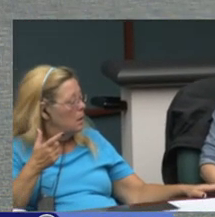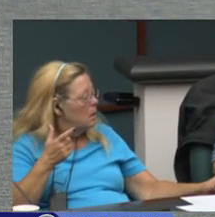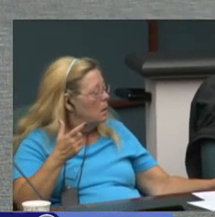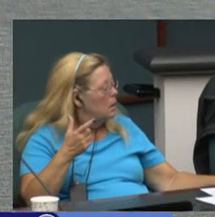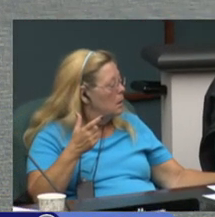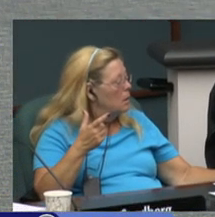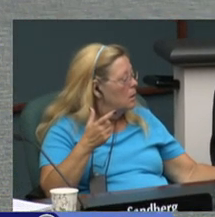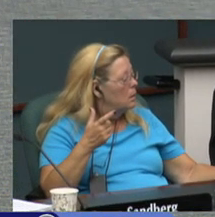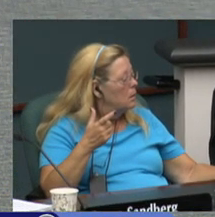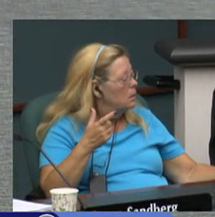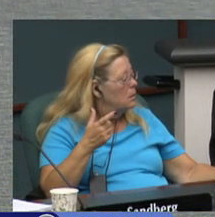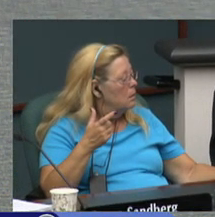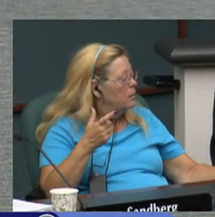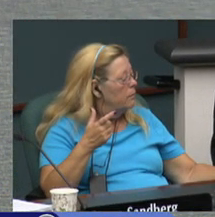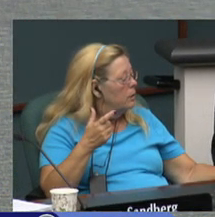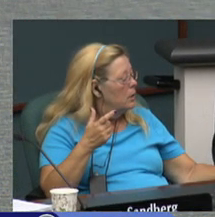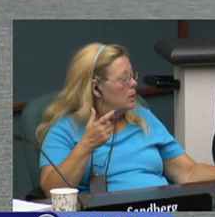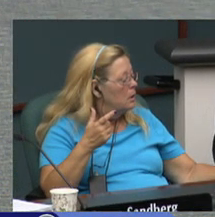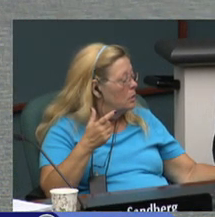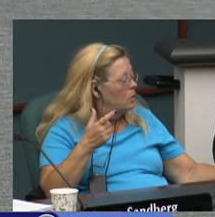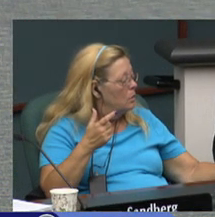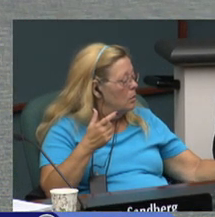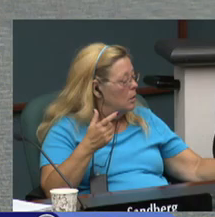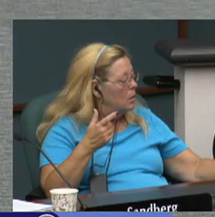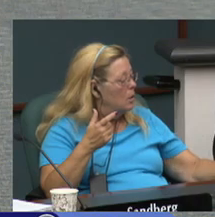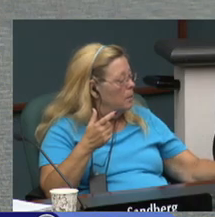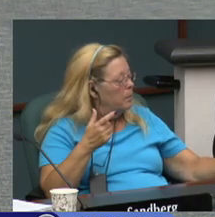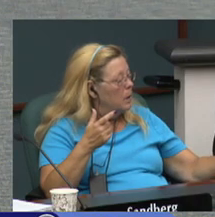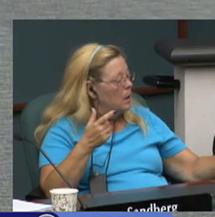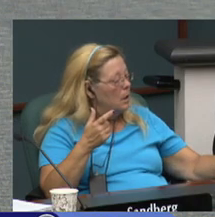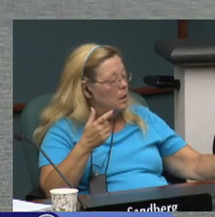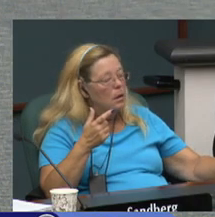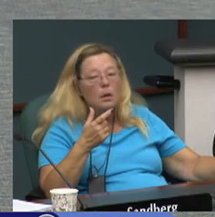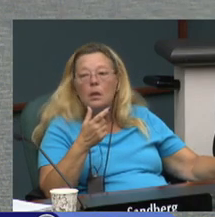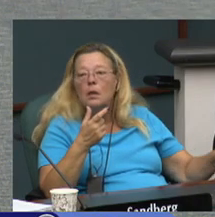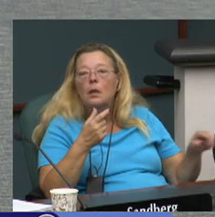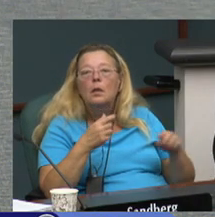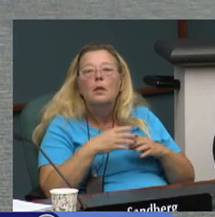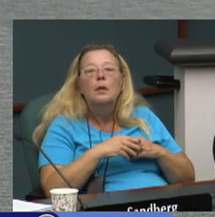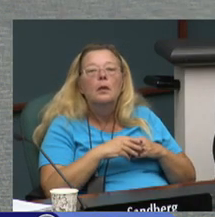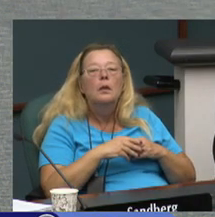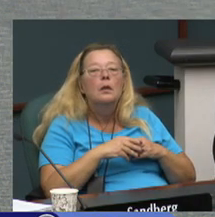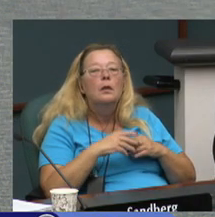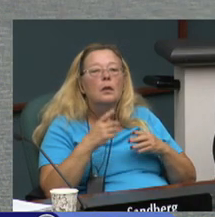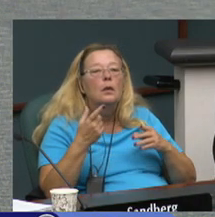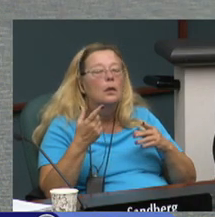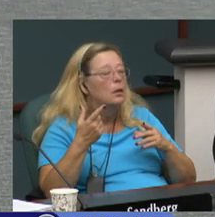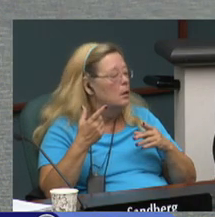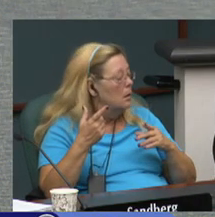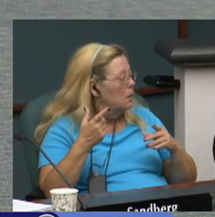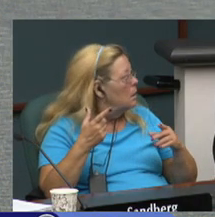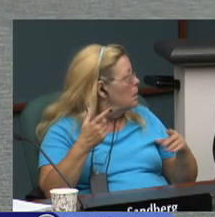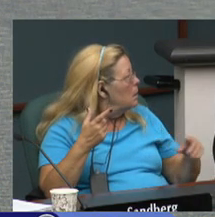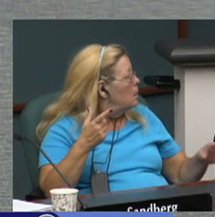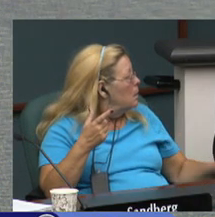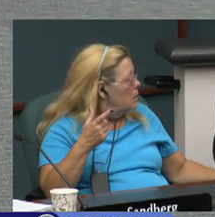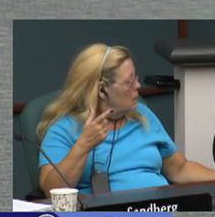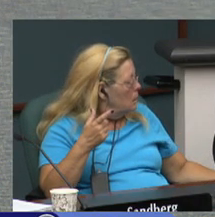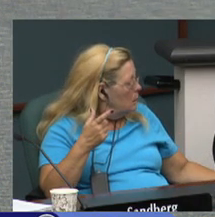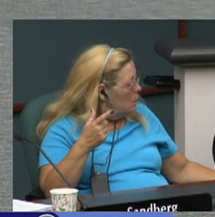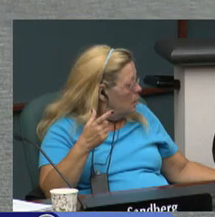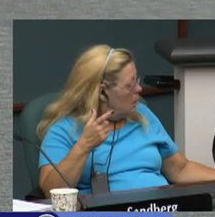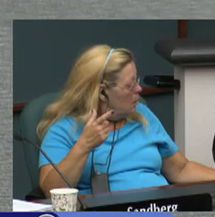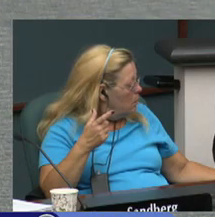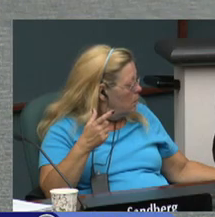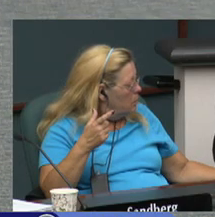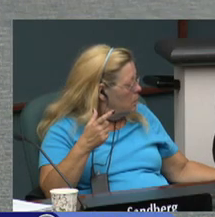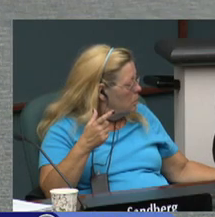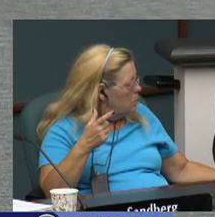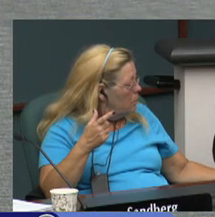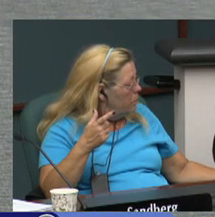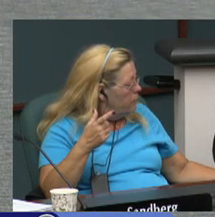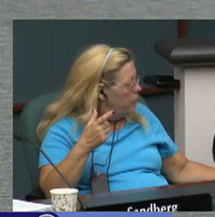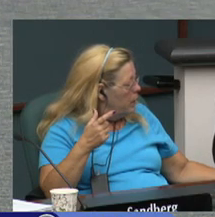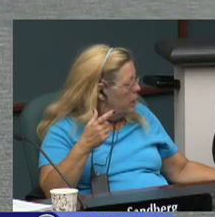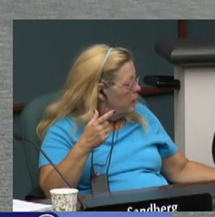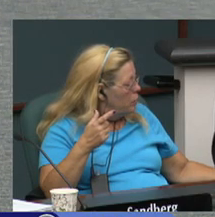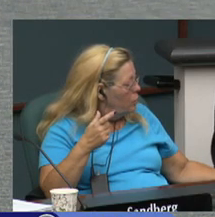do subdivision standards remember to state your name and sign in i'm michelle